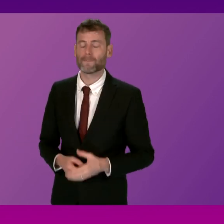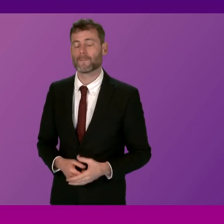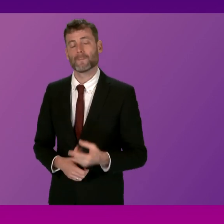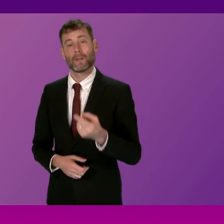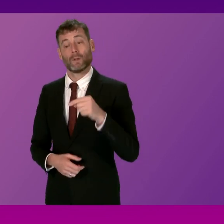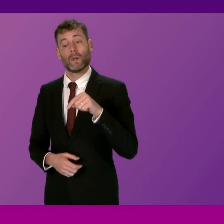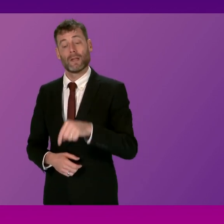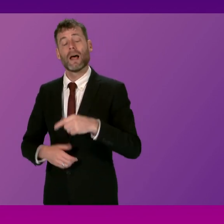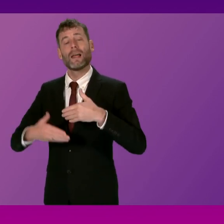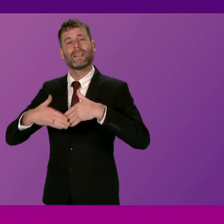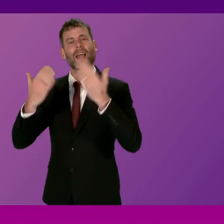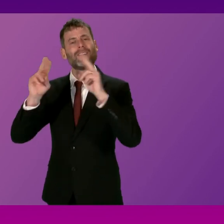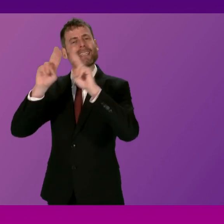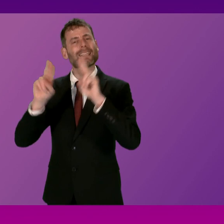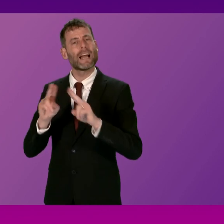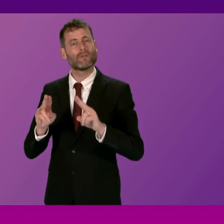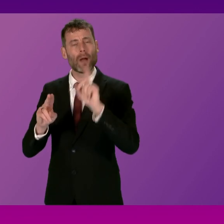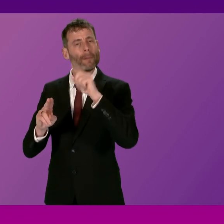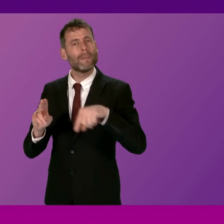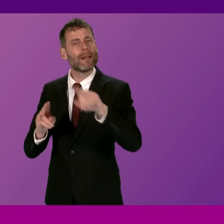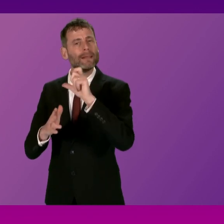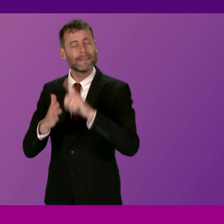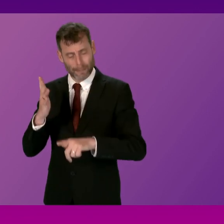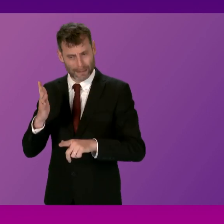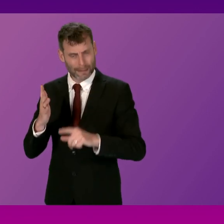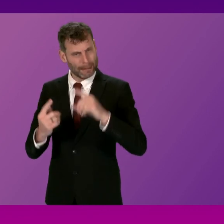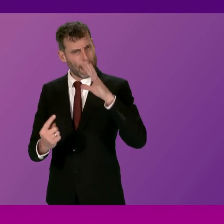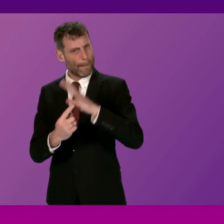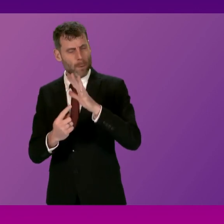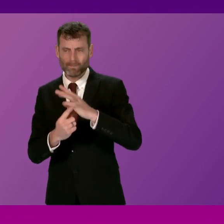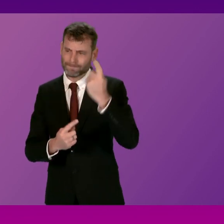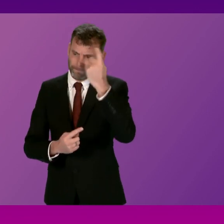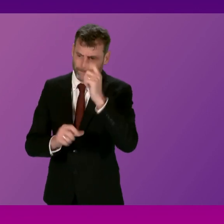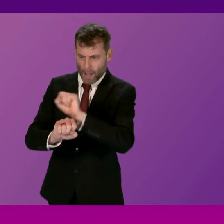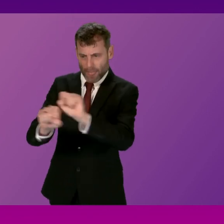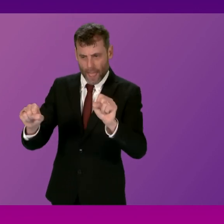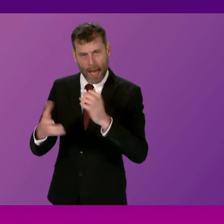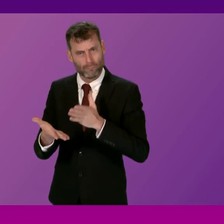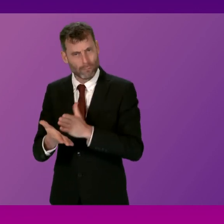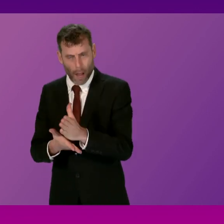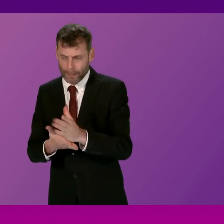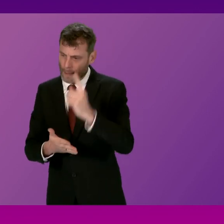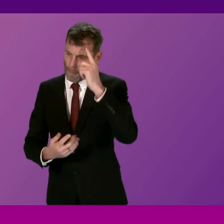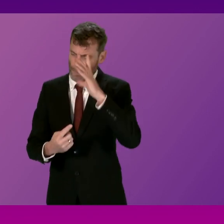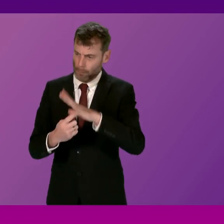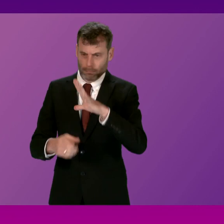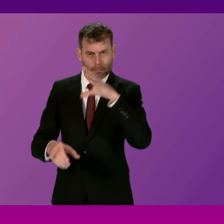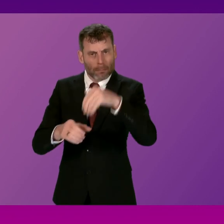“to promote the rights and well-being of all persons with disabilities in all spheres of society and development” and